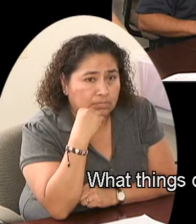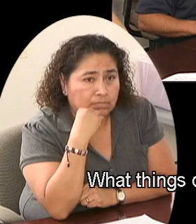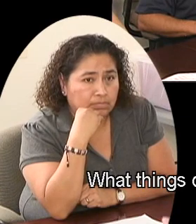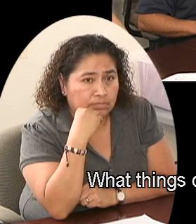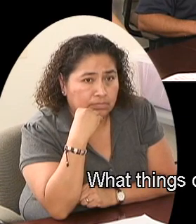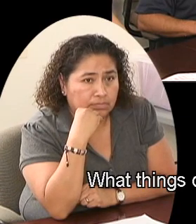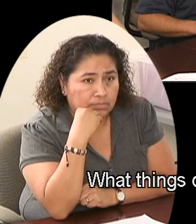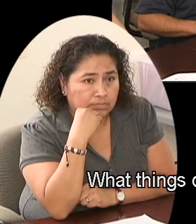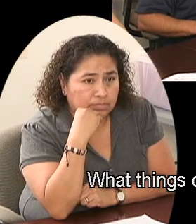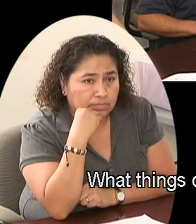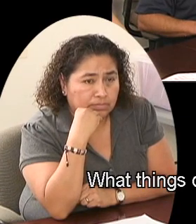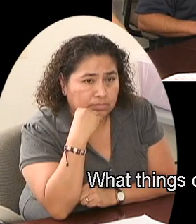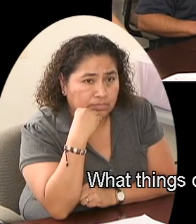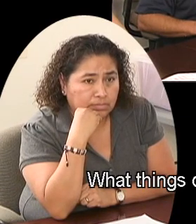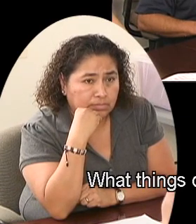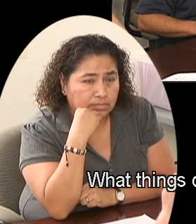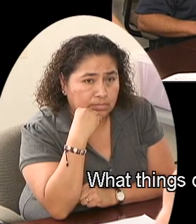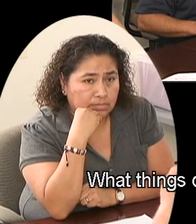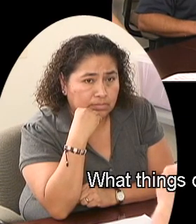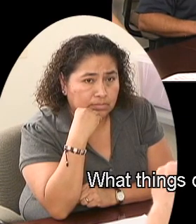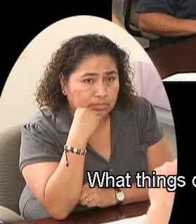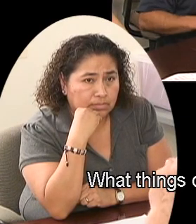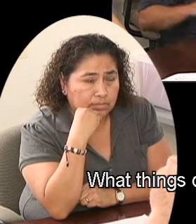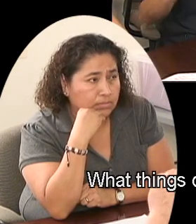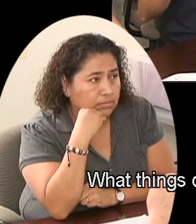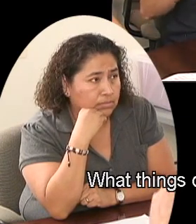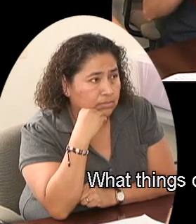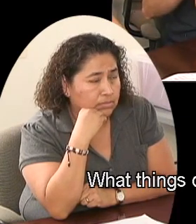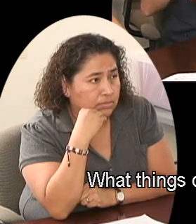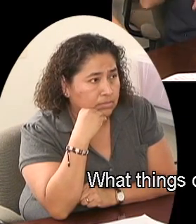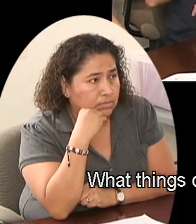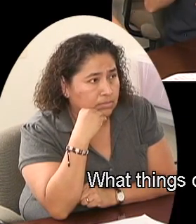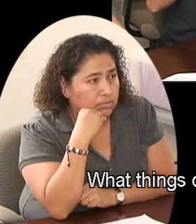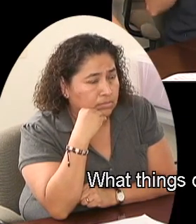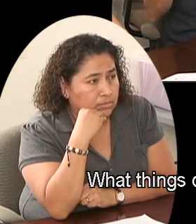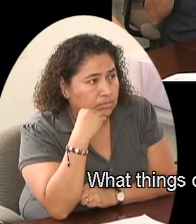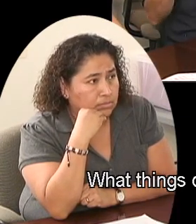What things do you do at Target?